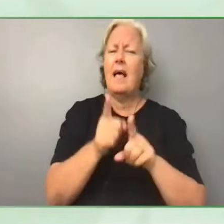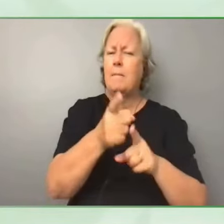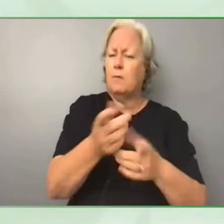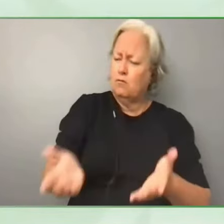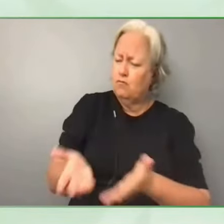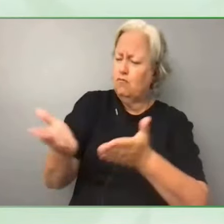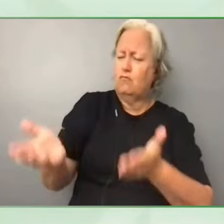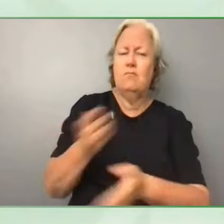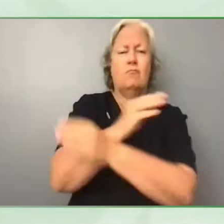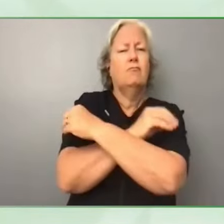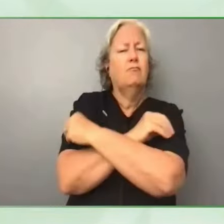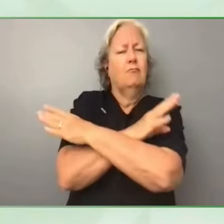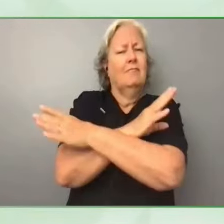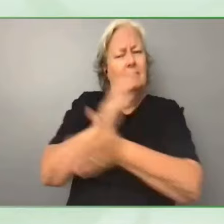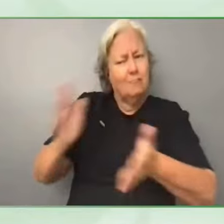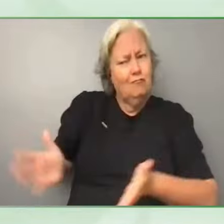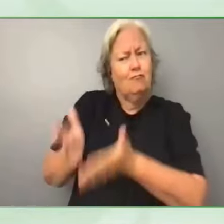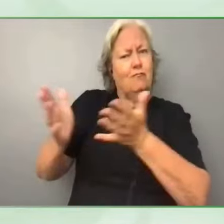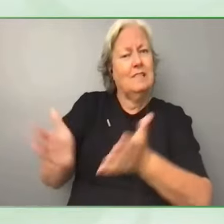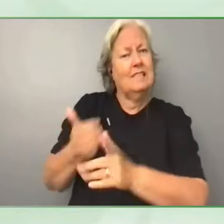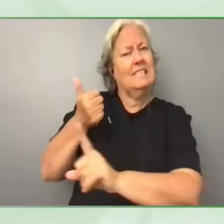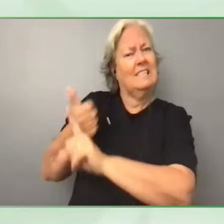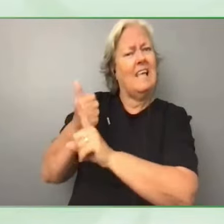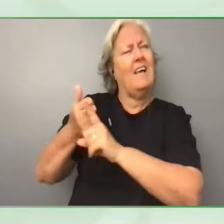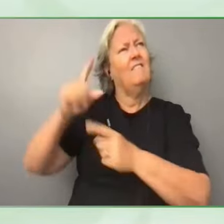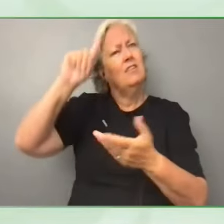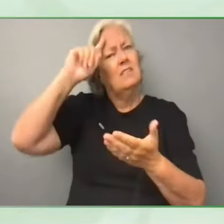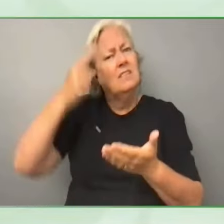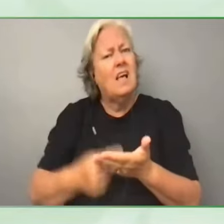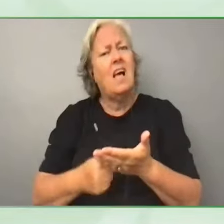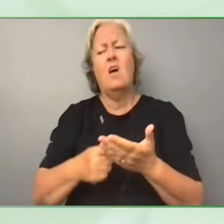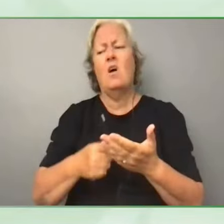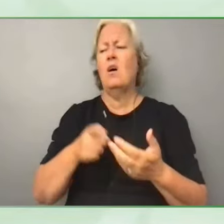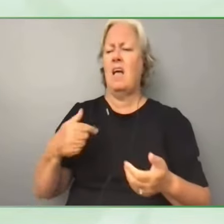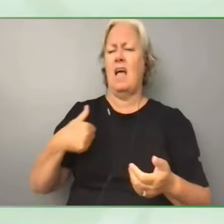about their own life and environment?